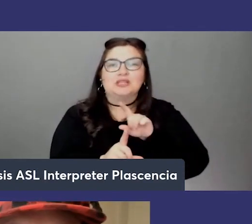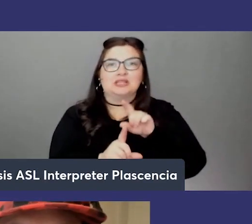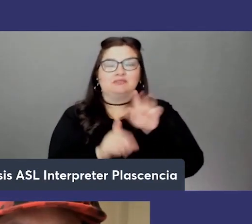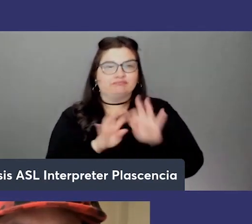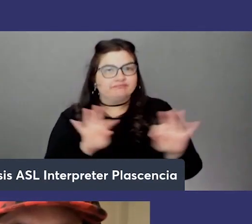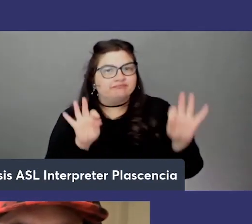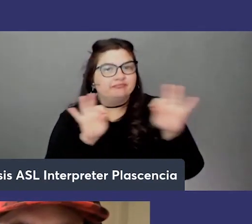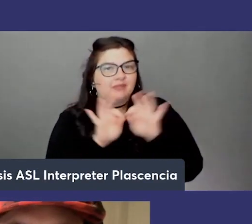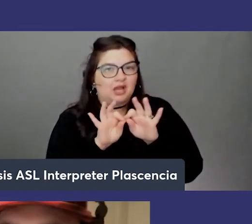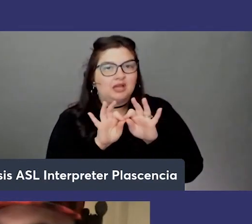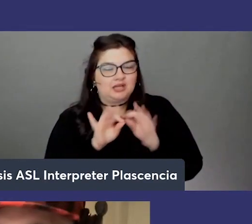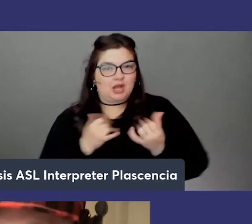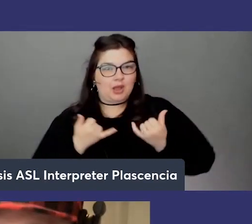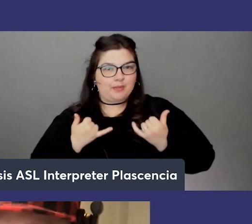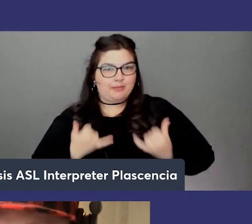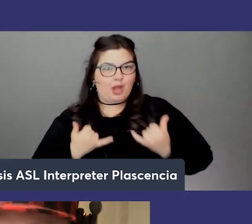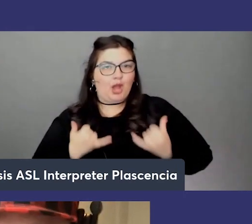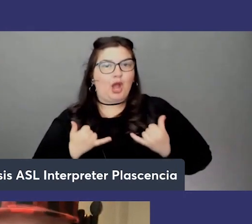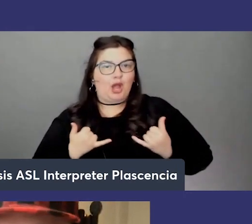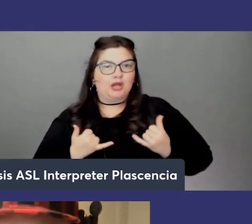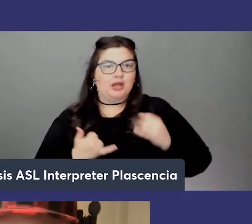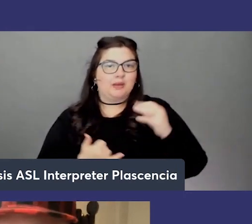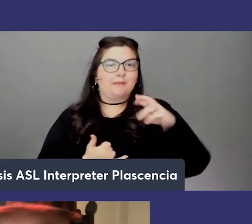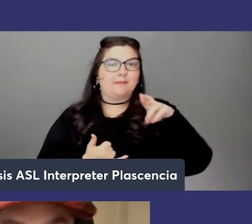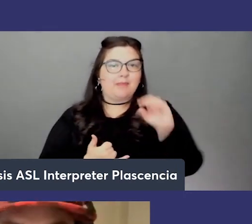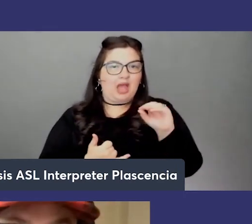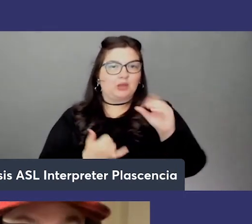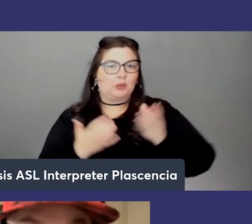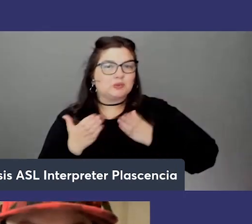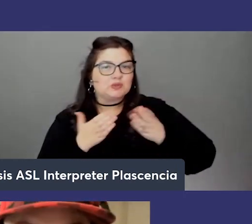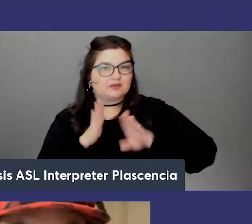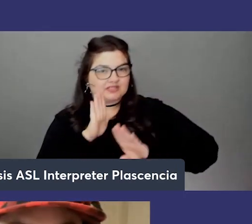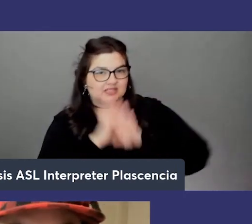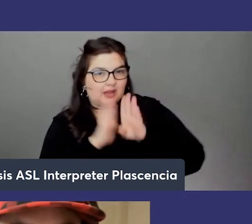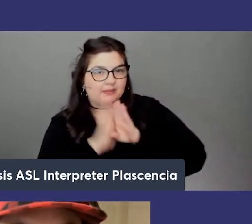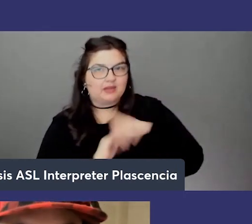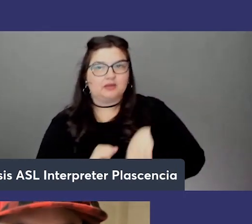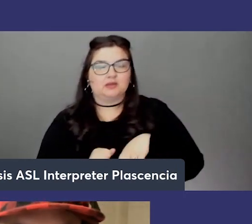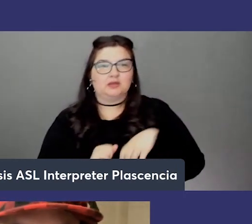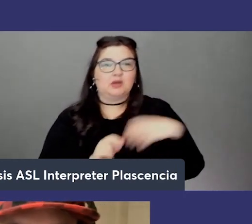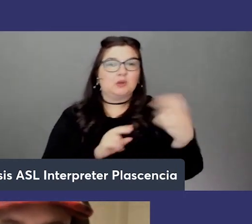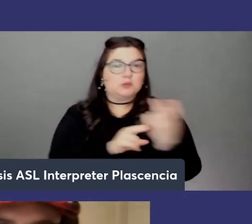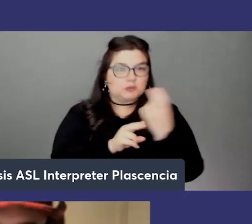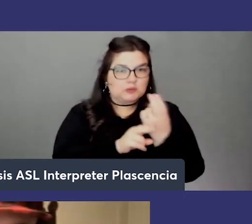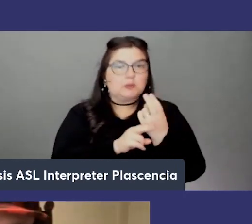of modern microservice development, and using managed services like S3 too.